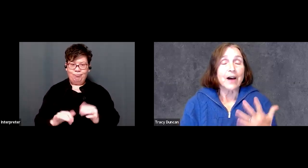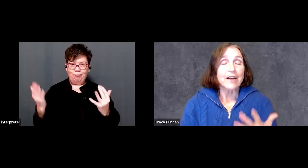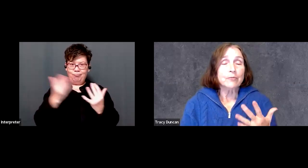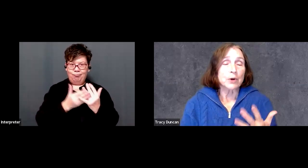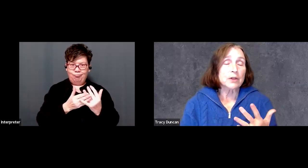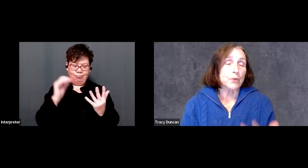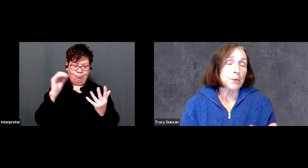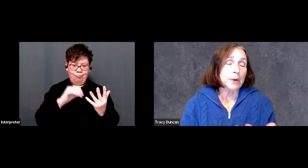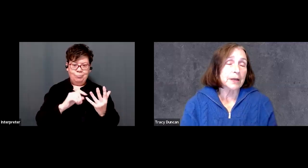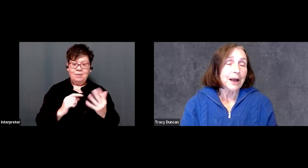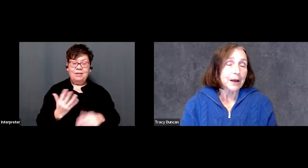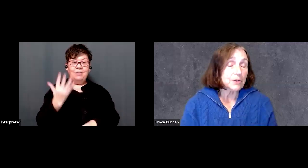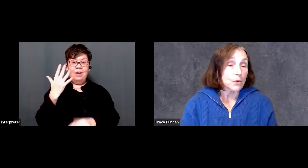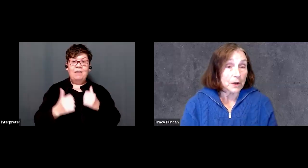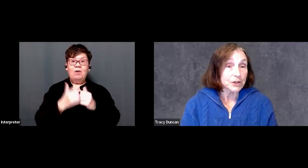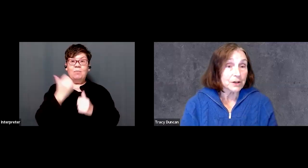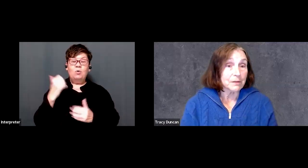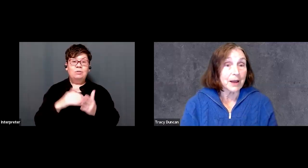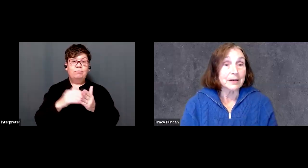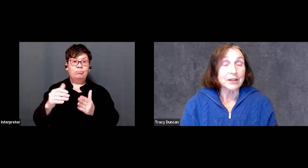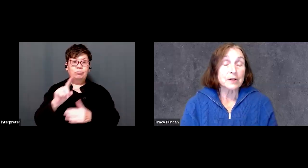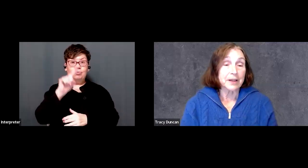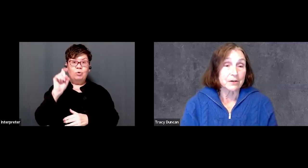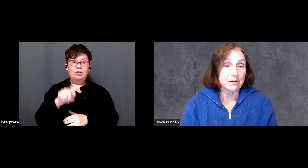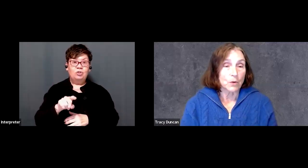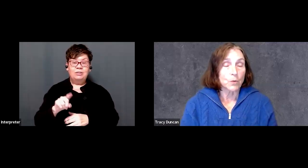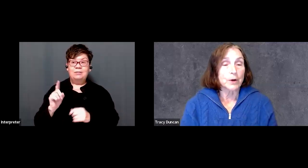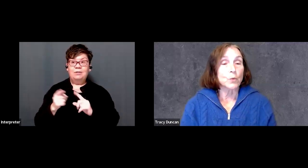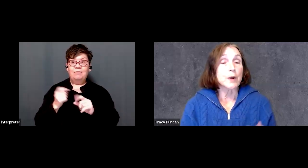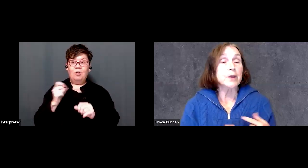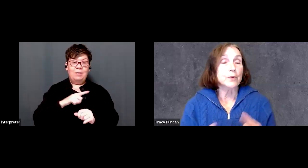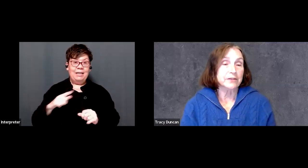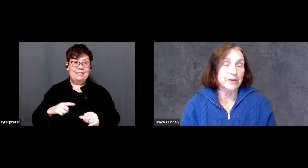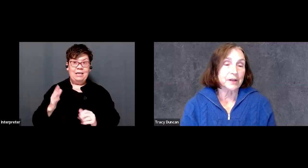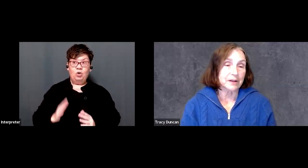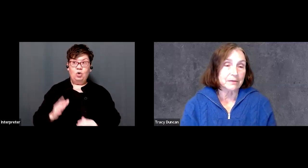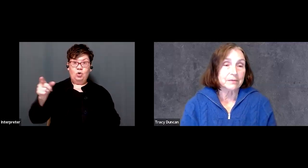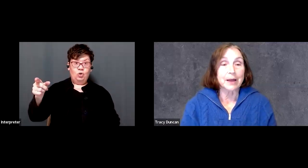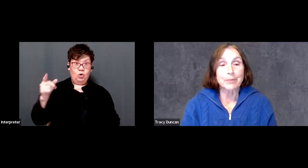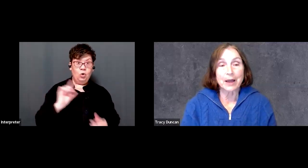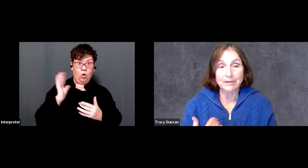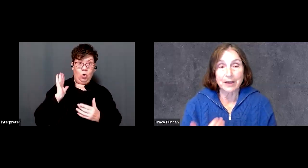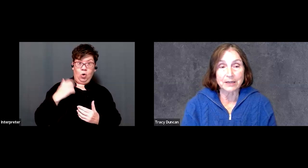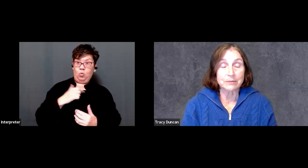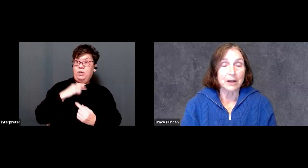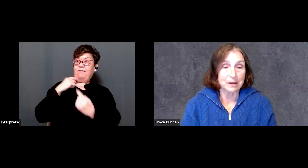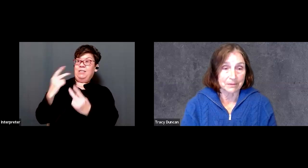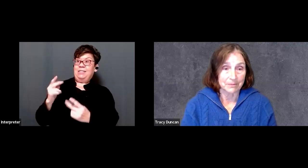the five most frequently asked questions by legislators when we went to visit that past 18 months.